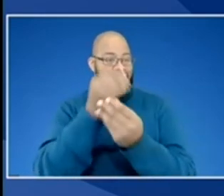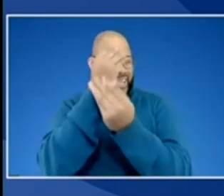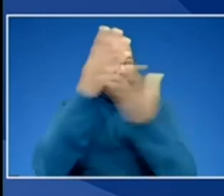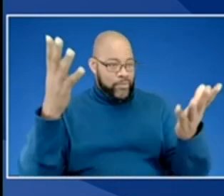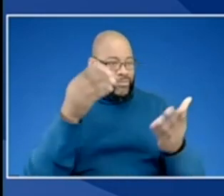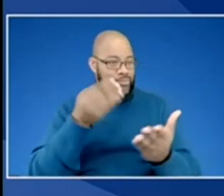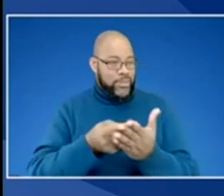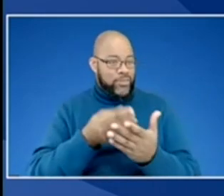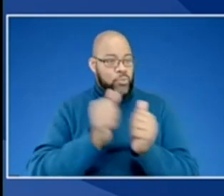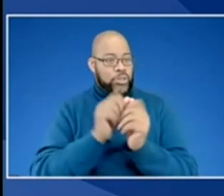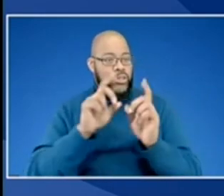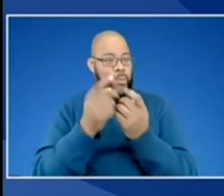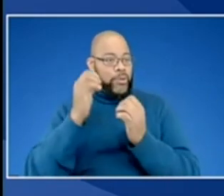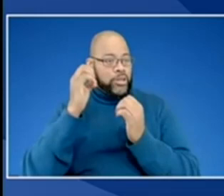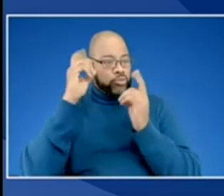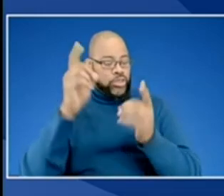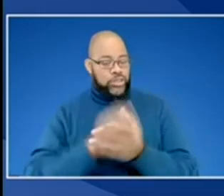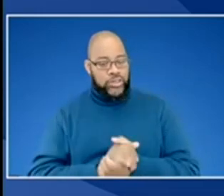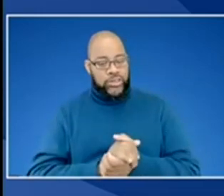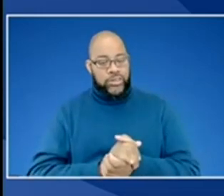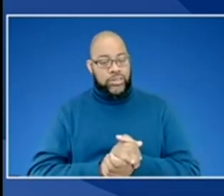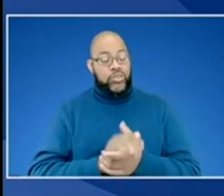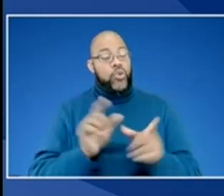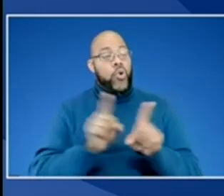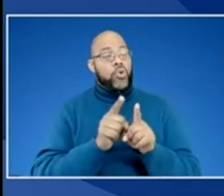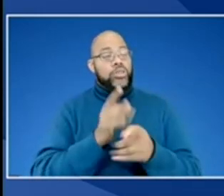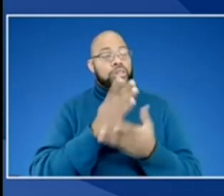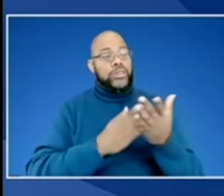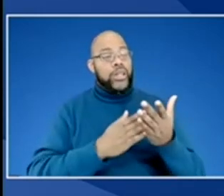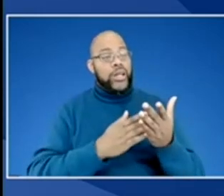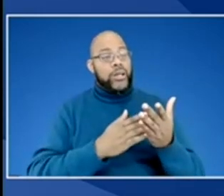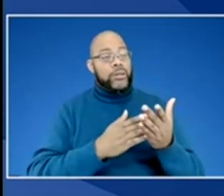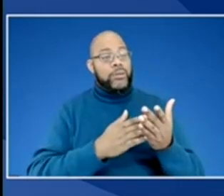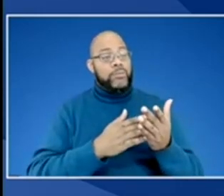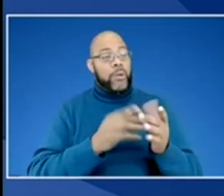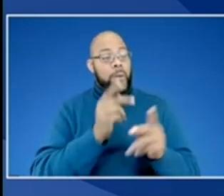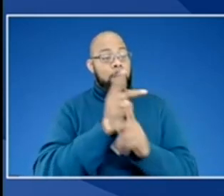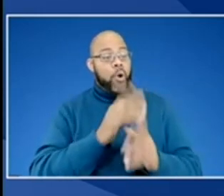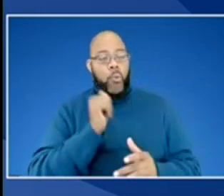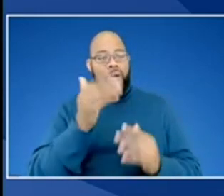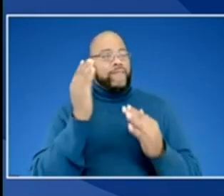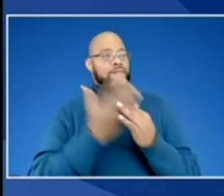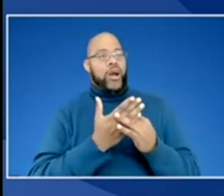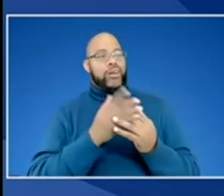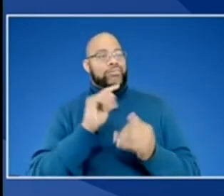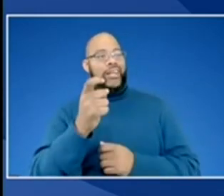Education. Further, some distressed borrowers will not file their taxes because they won't make enough money.